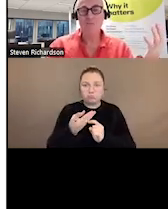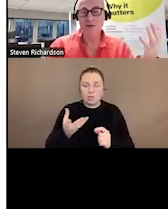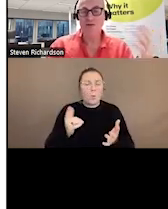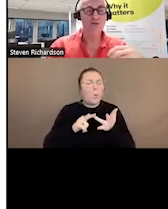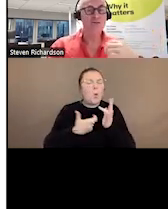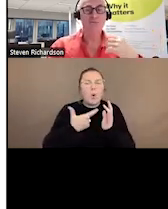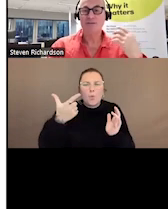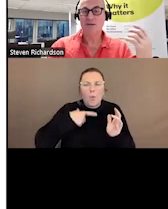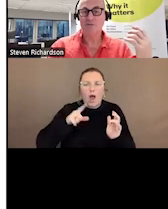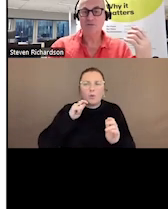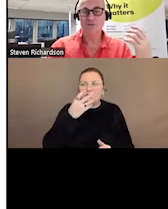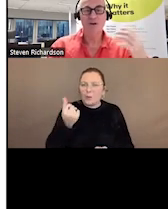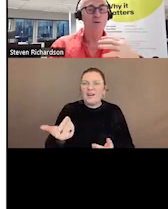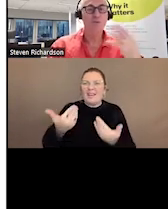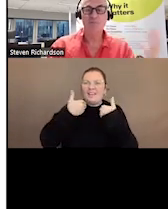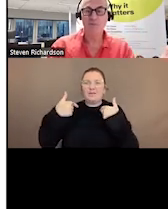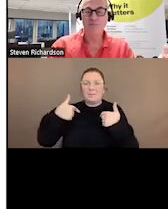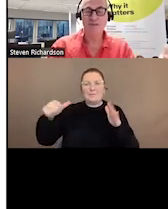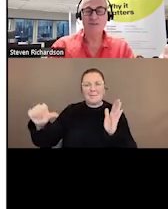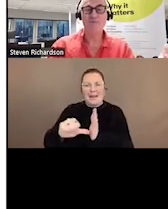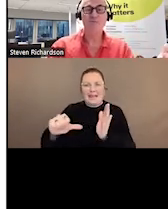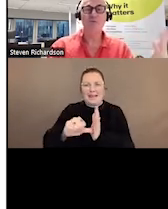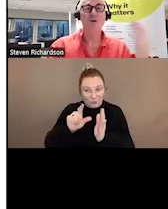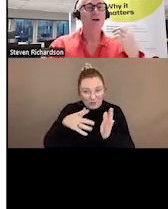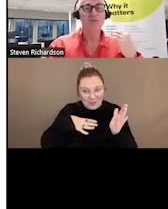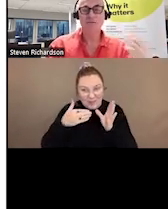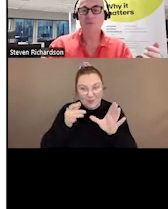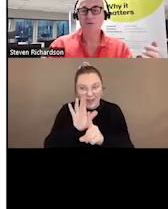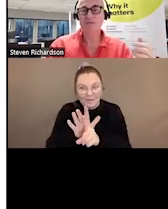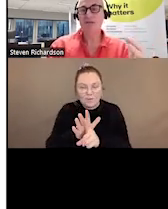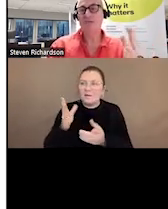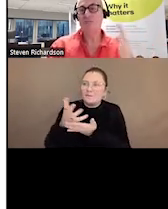money? You need to answer that question. What are you fundraising for? Identifying your team,